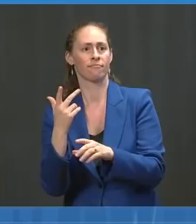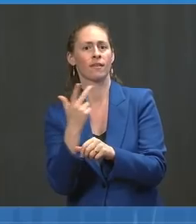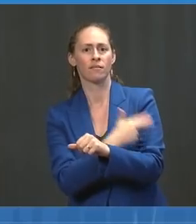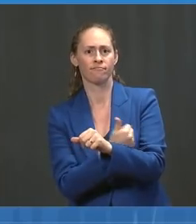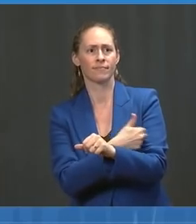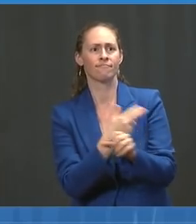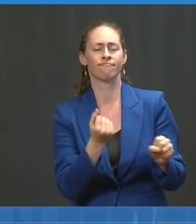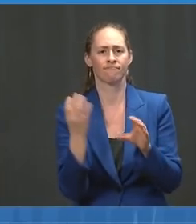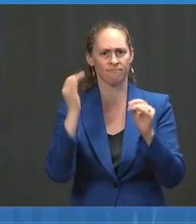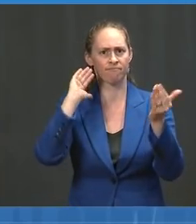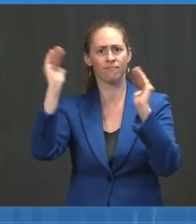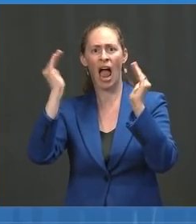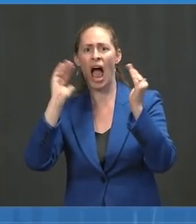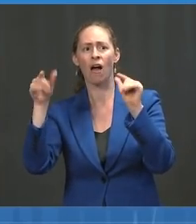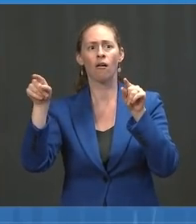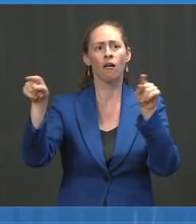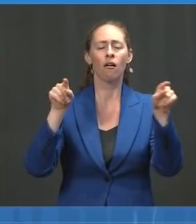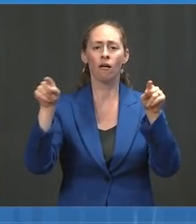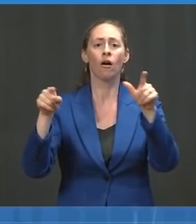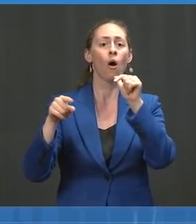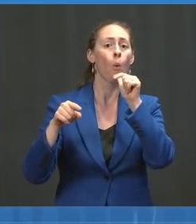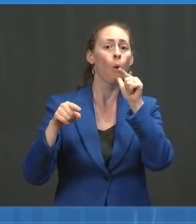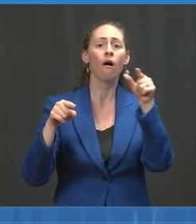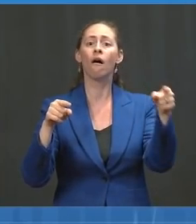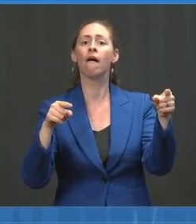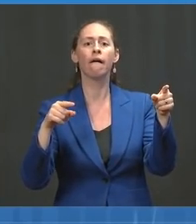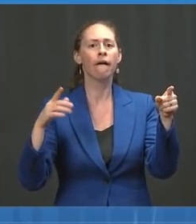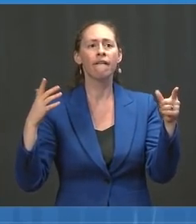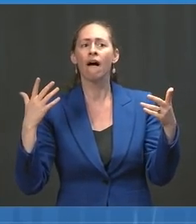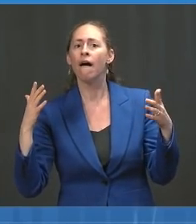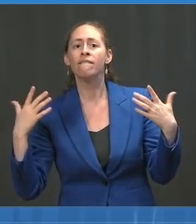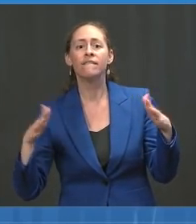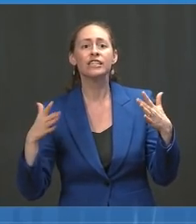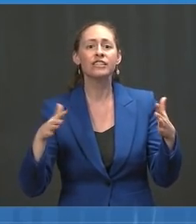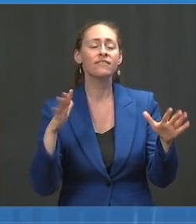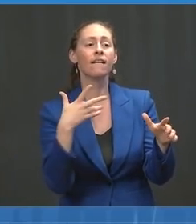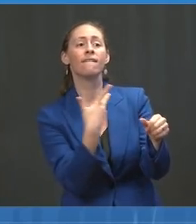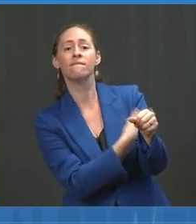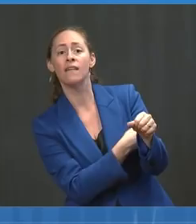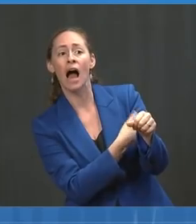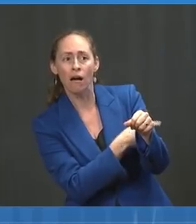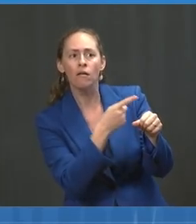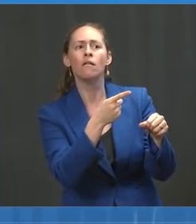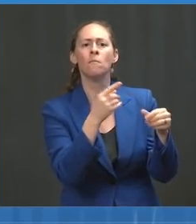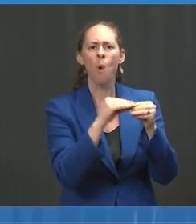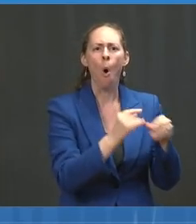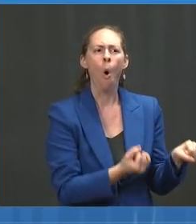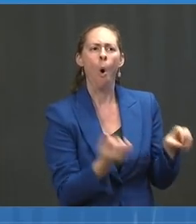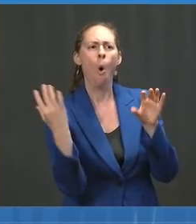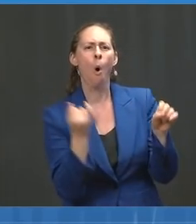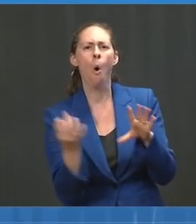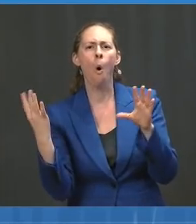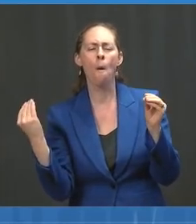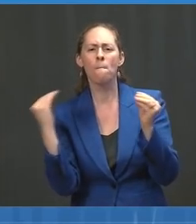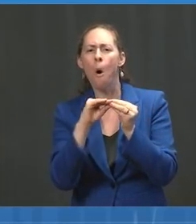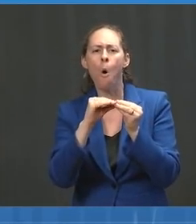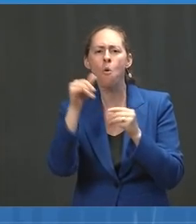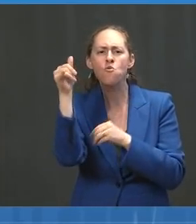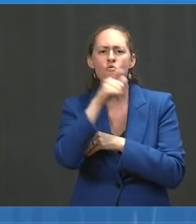shown by the blue line compared to vaccinated adults, shown by the green line. These data have been submitted to a preprint server